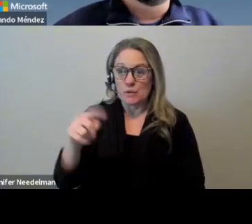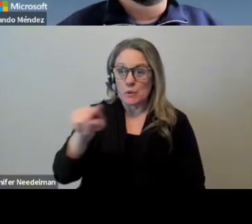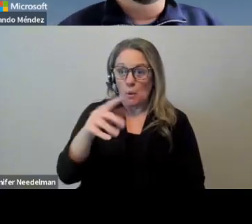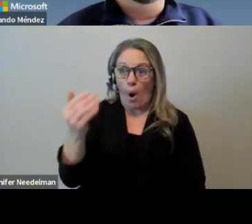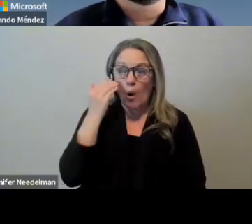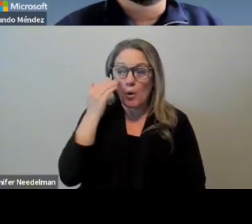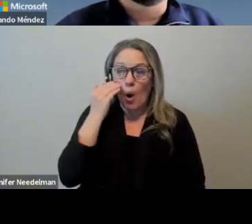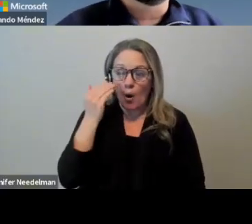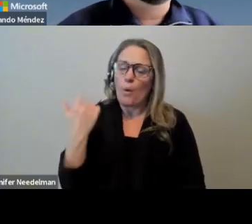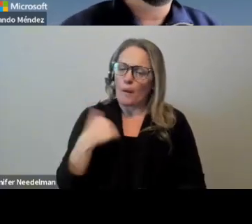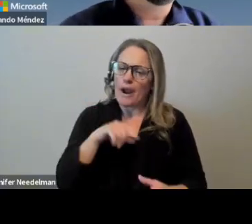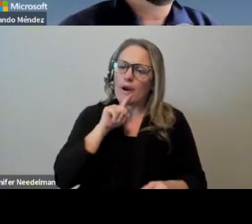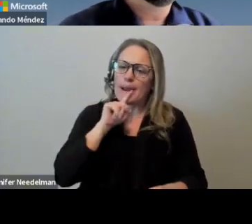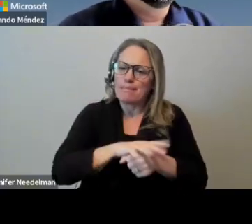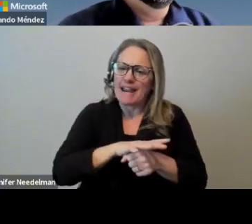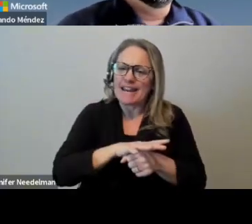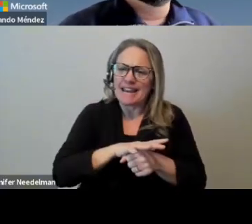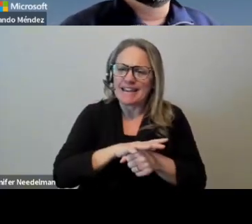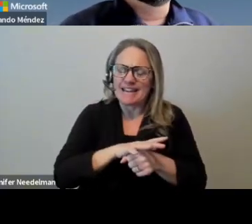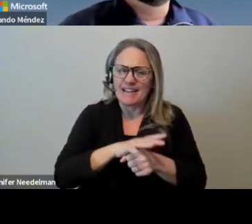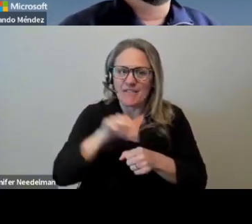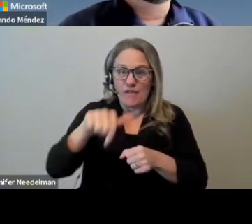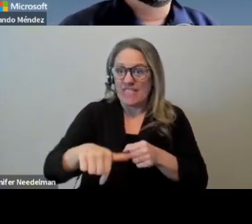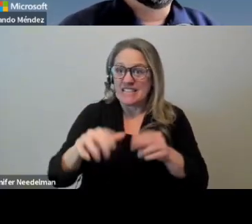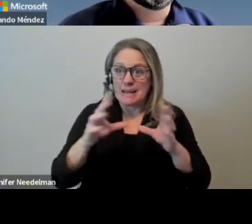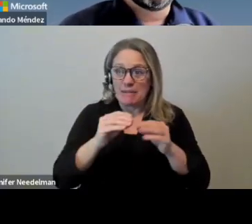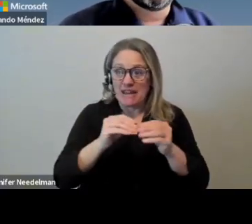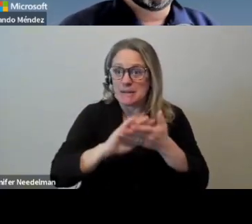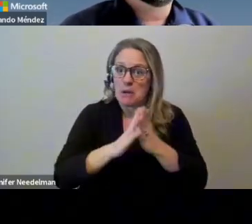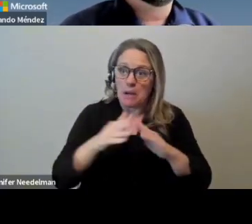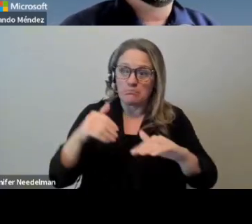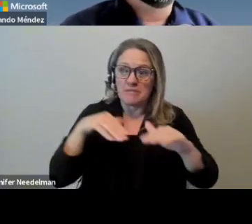to making this event accessible. You can turn on the captions